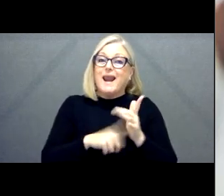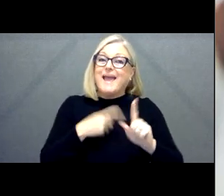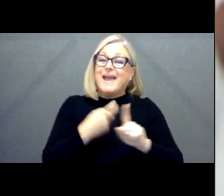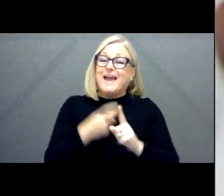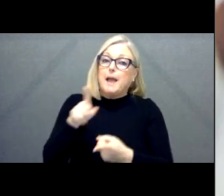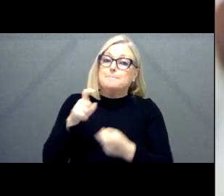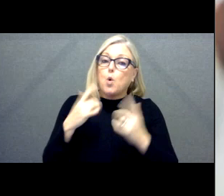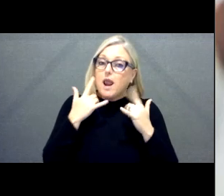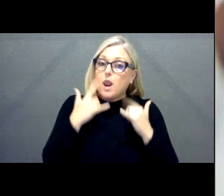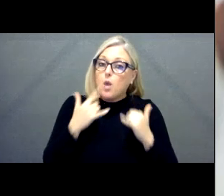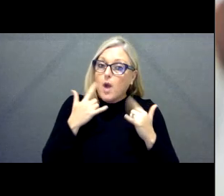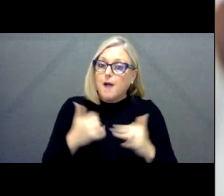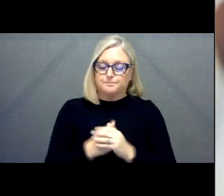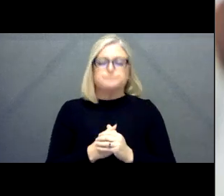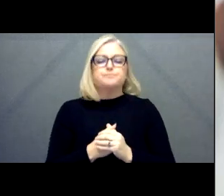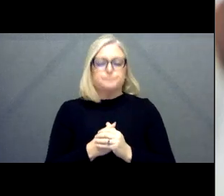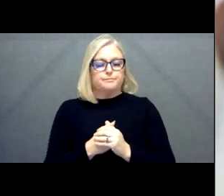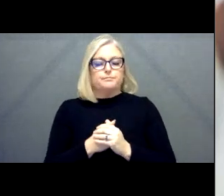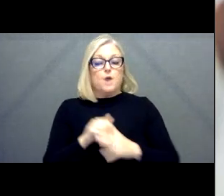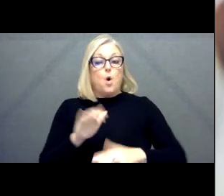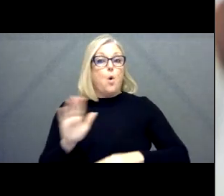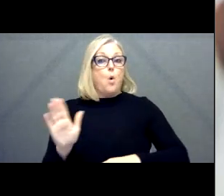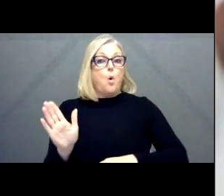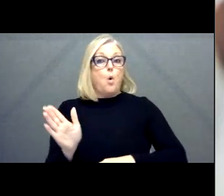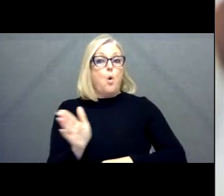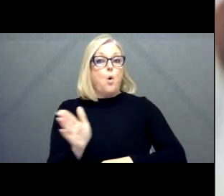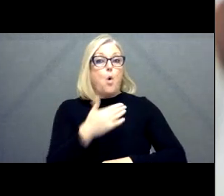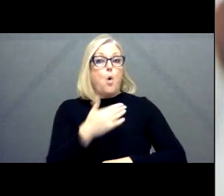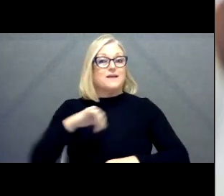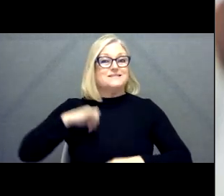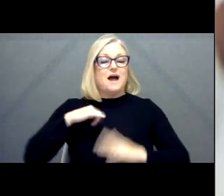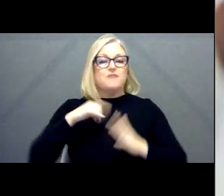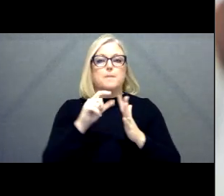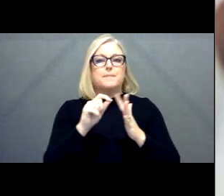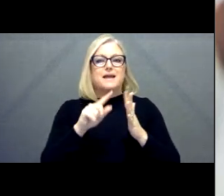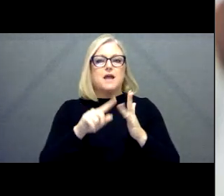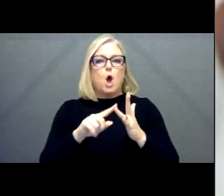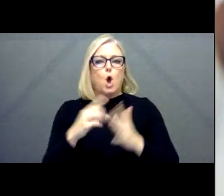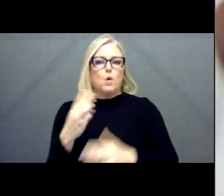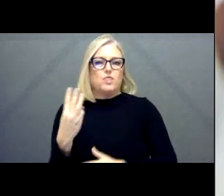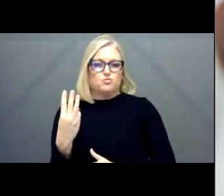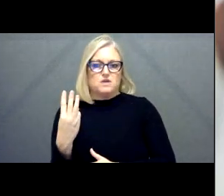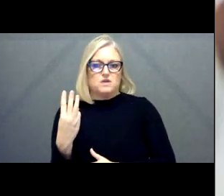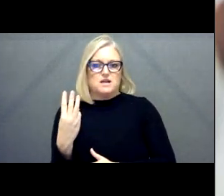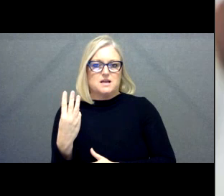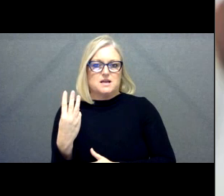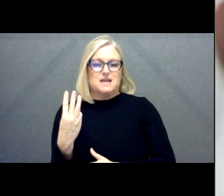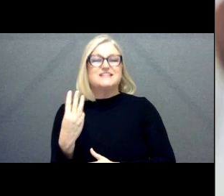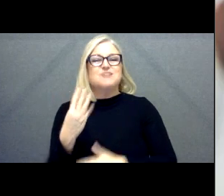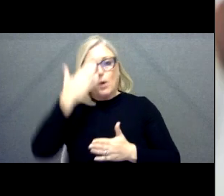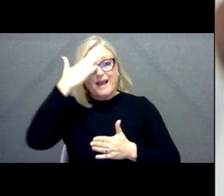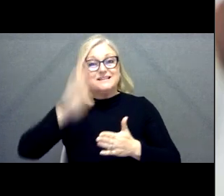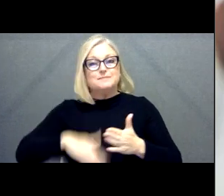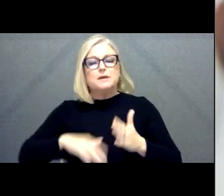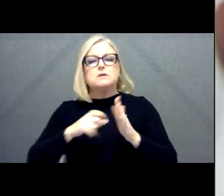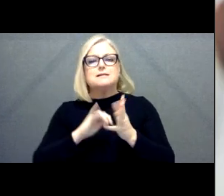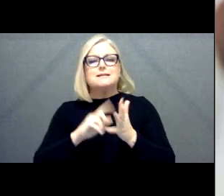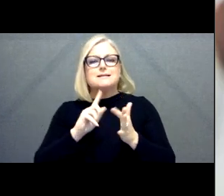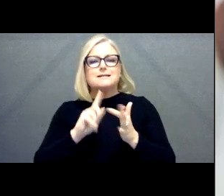of our staff are PO3 levels so they are experienced case managers um and they do need to have those